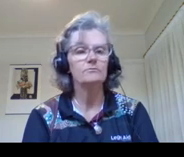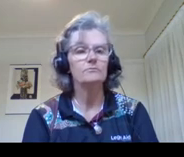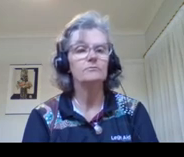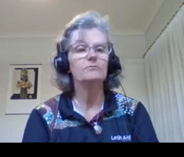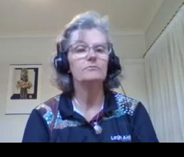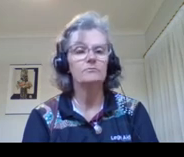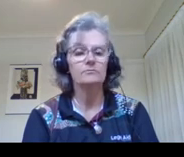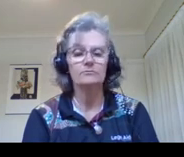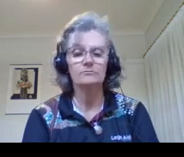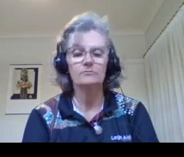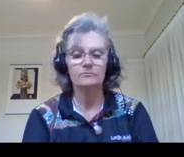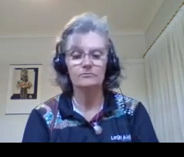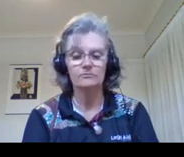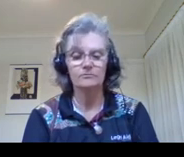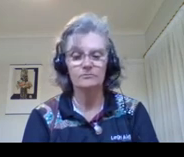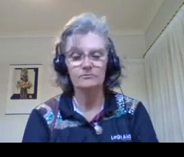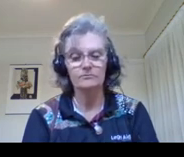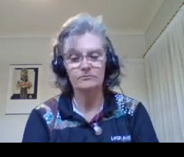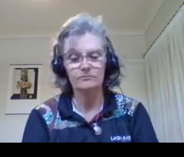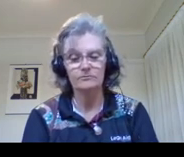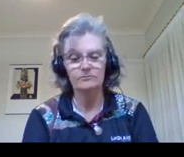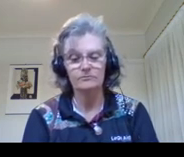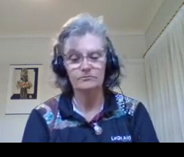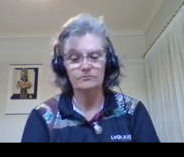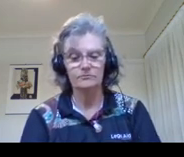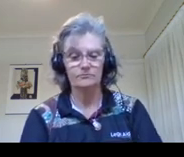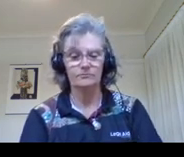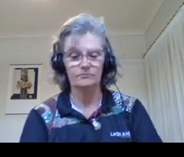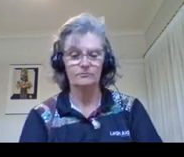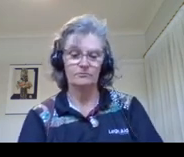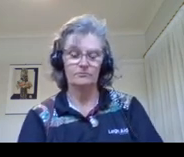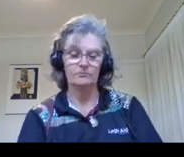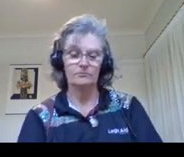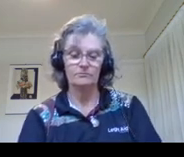but to our surprise this year with corona with people being at home and different